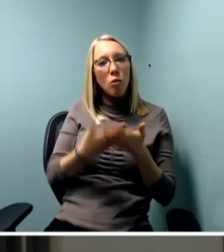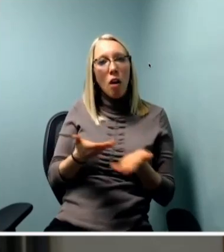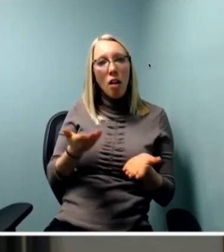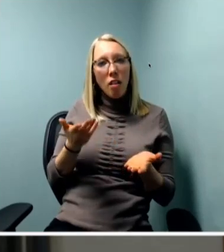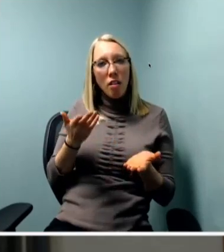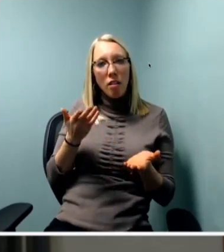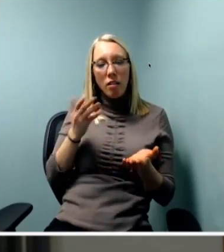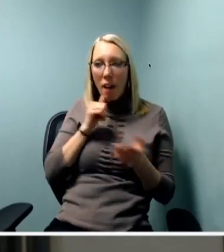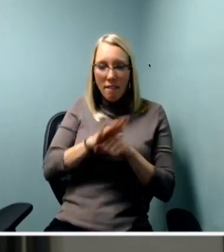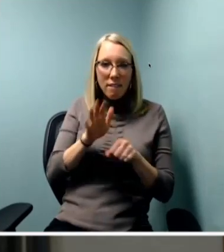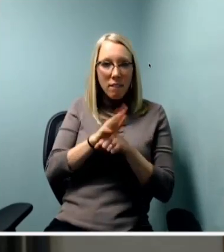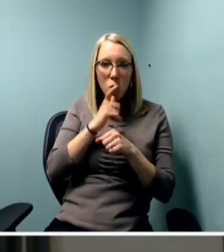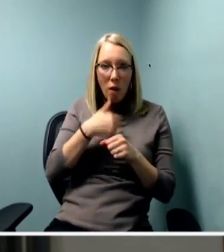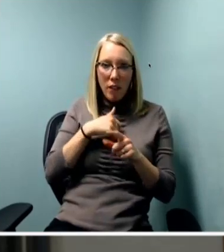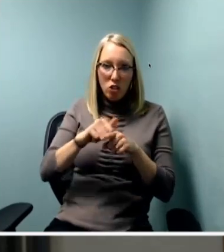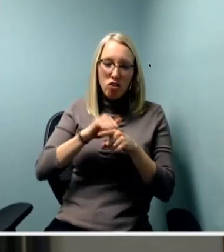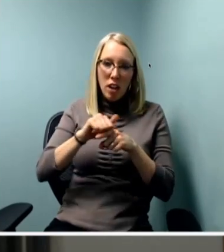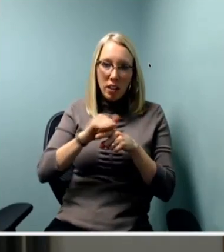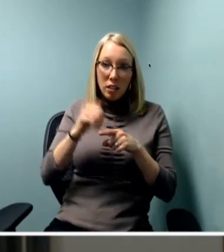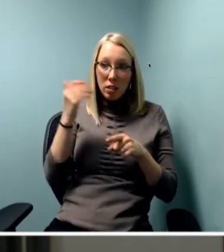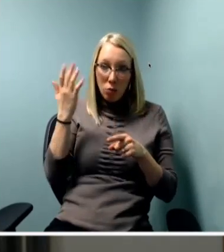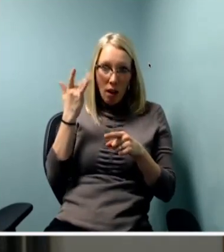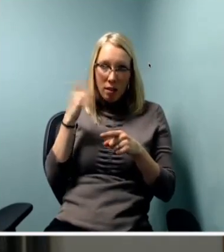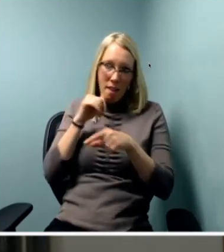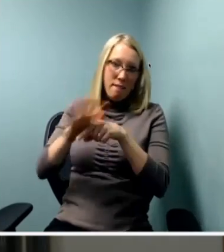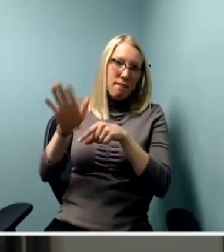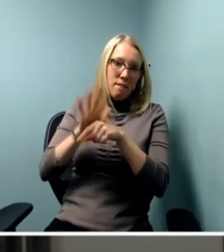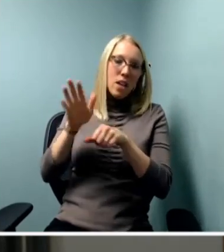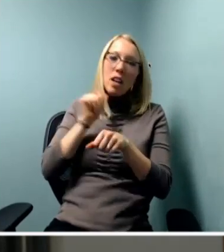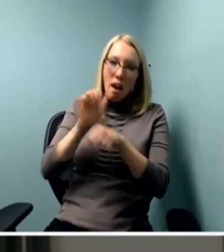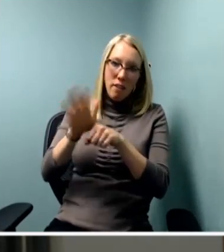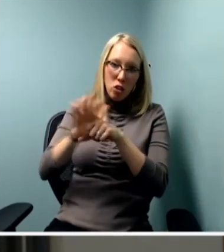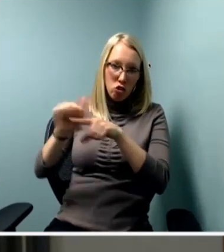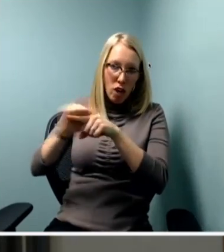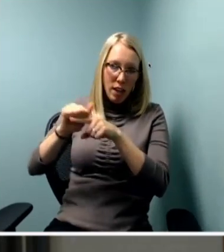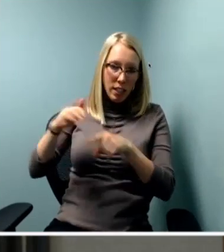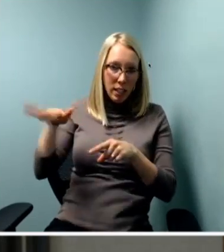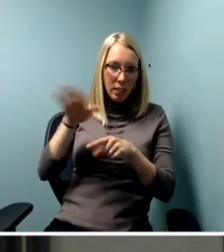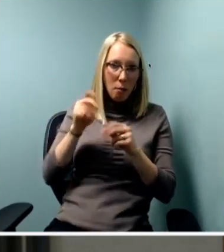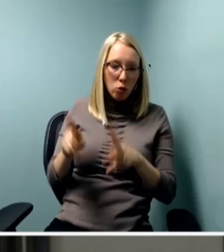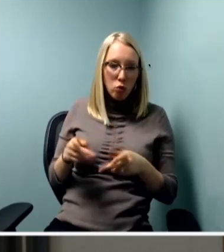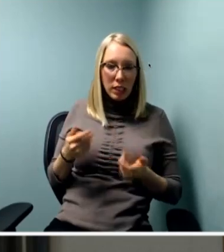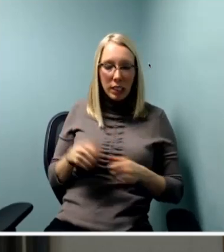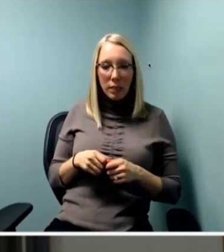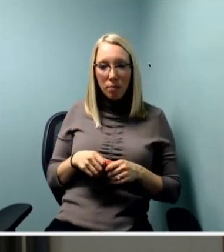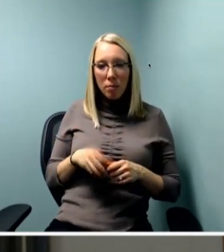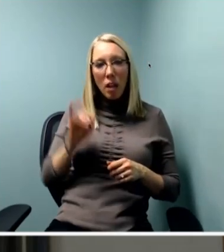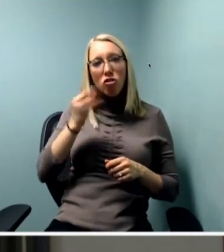And it's because of this lack of training opportunity. And, John, I think you speak really eloquently about this,